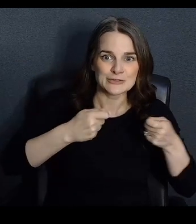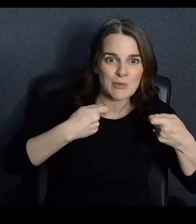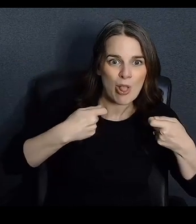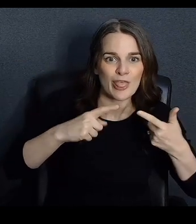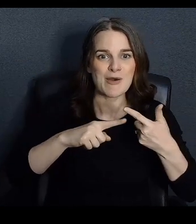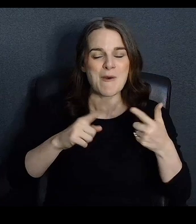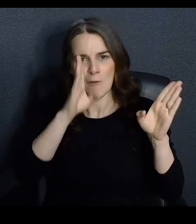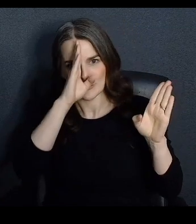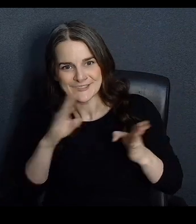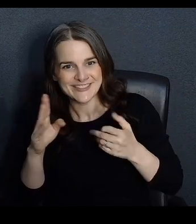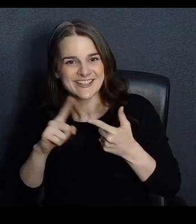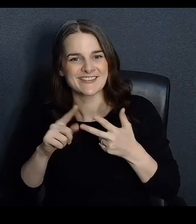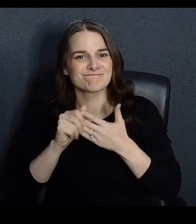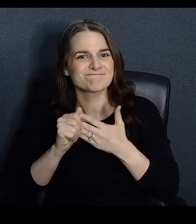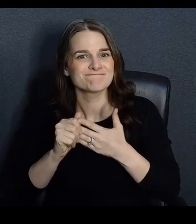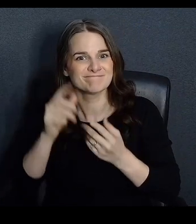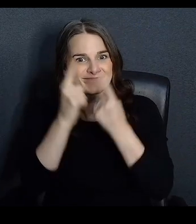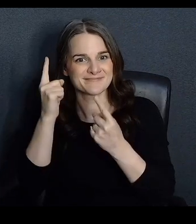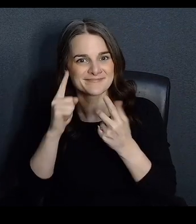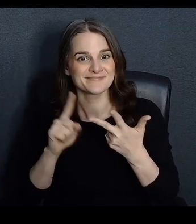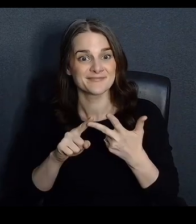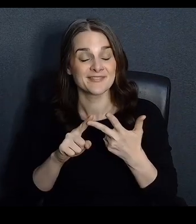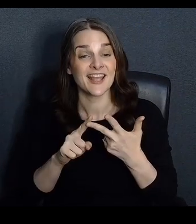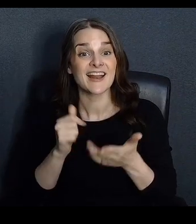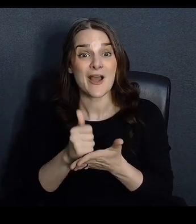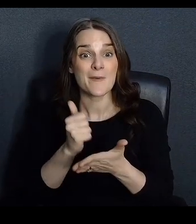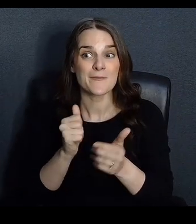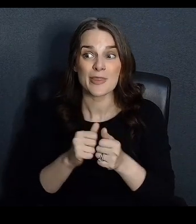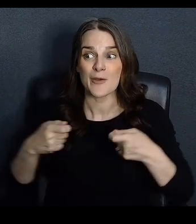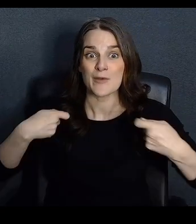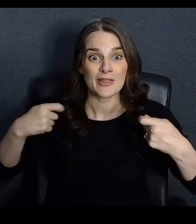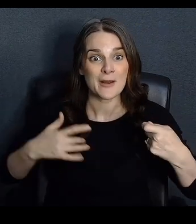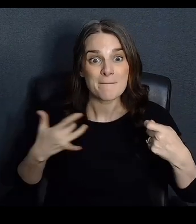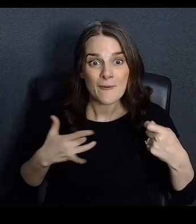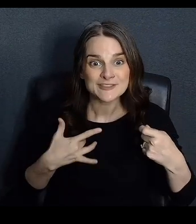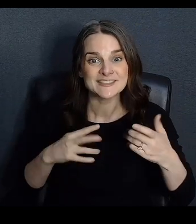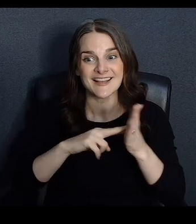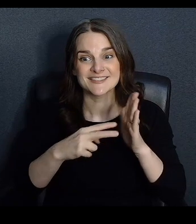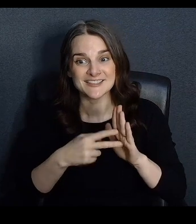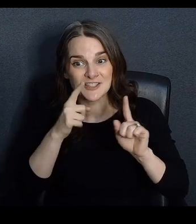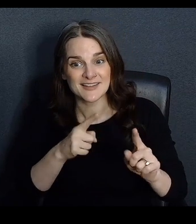So this includes skills like regulating emotions and attention, keeping track of what you're doing,